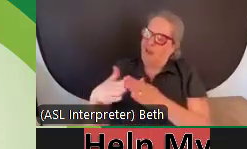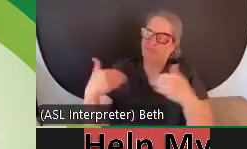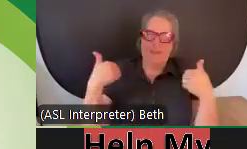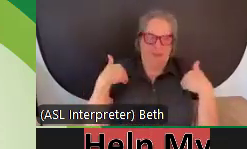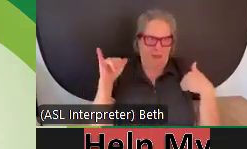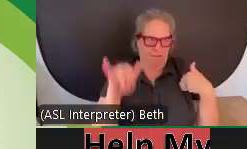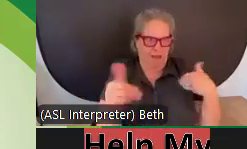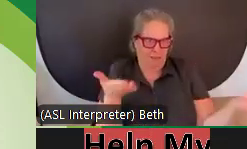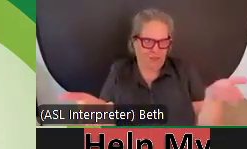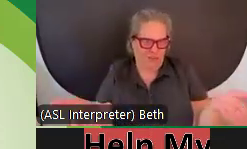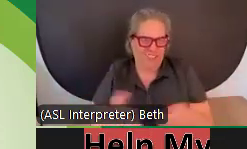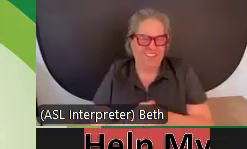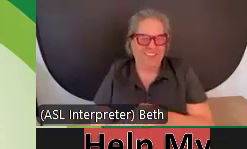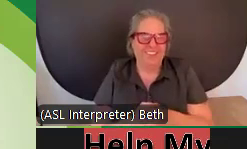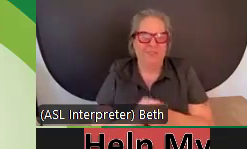Hopefully it's expanding.